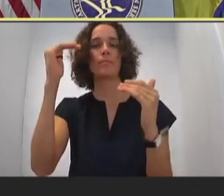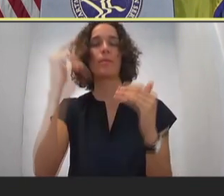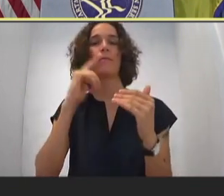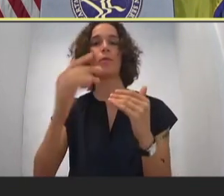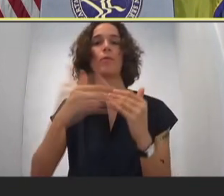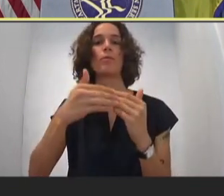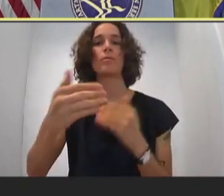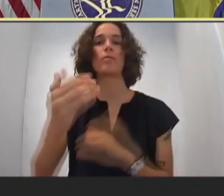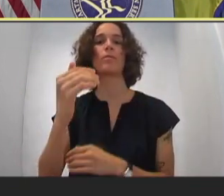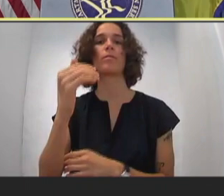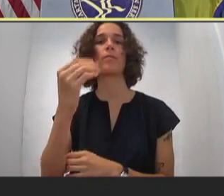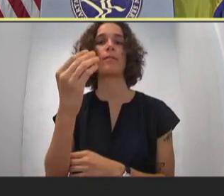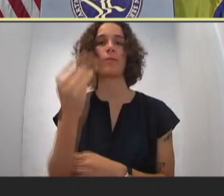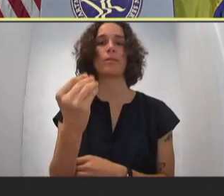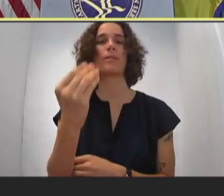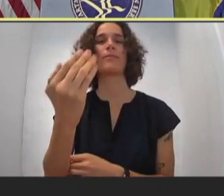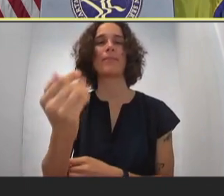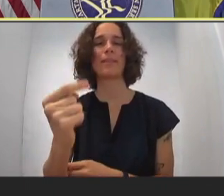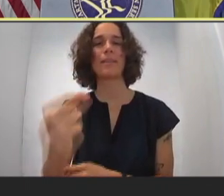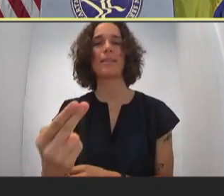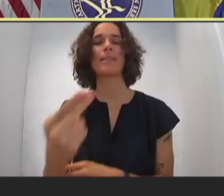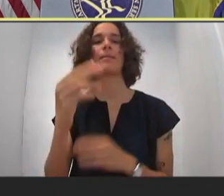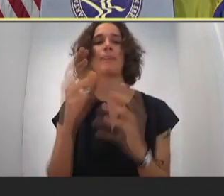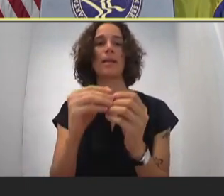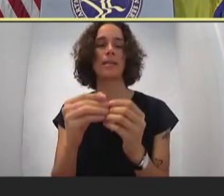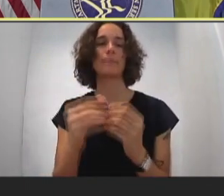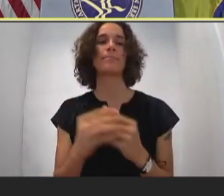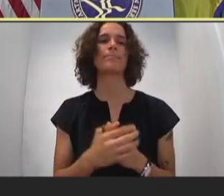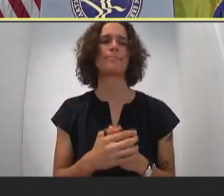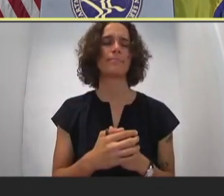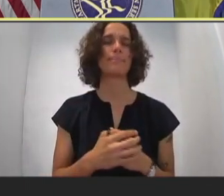In terms of housekeeping, I want to make sure that everyone is aware this is a public meeting,